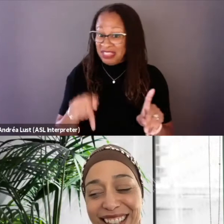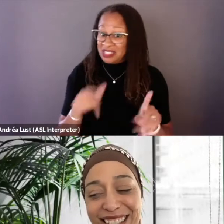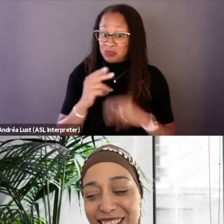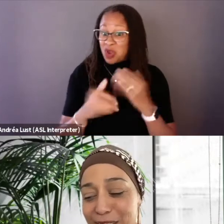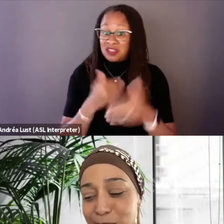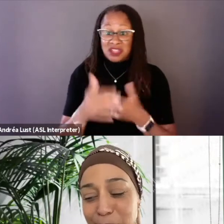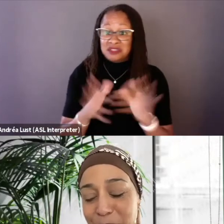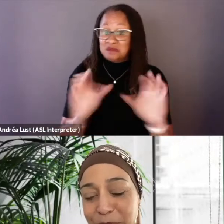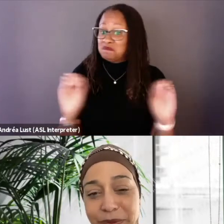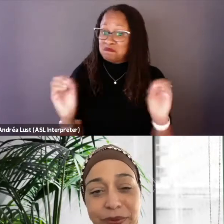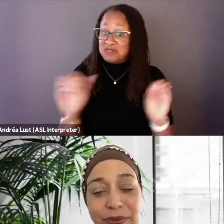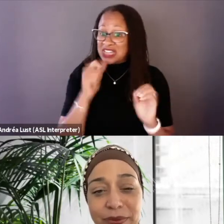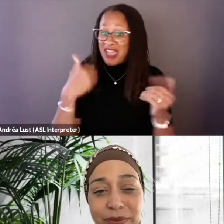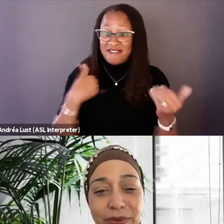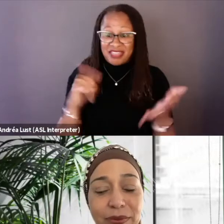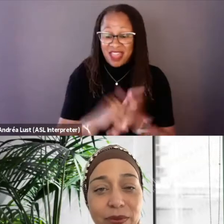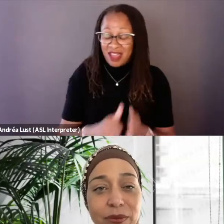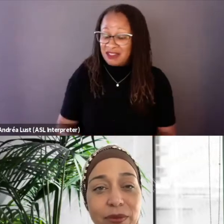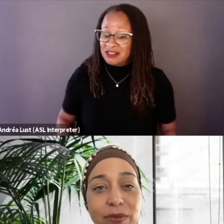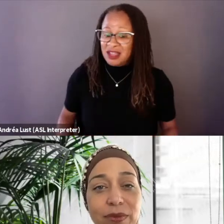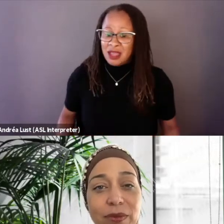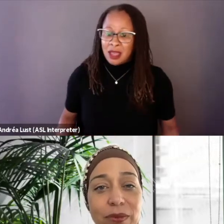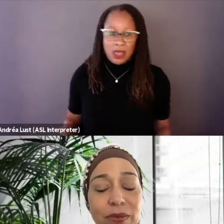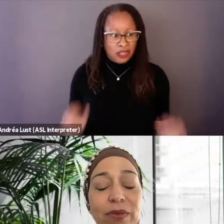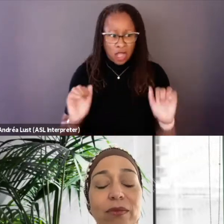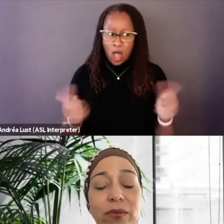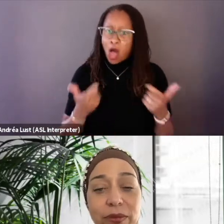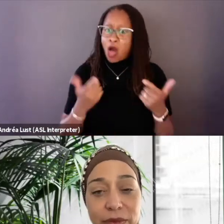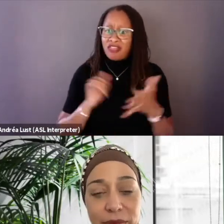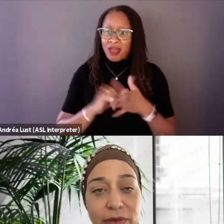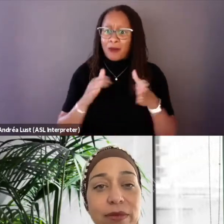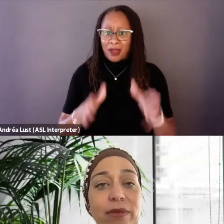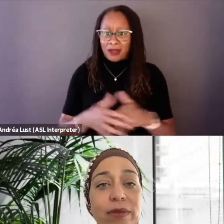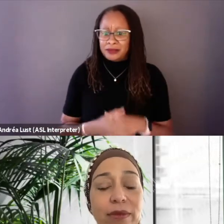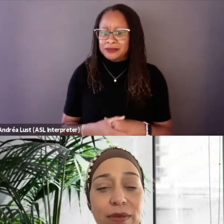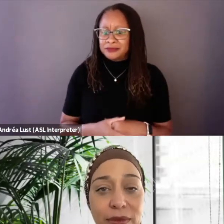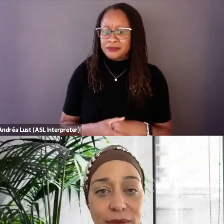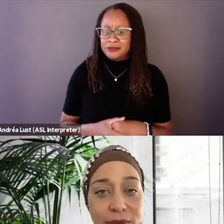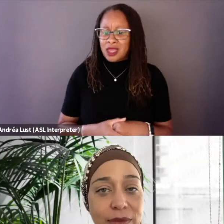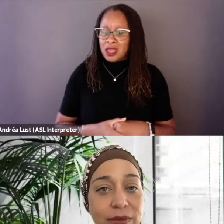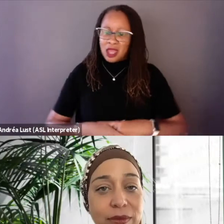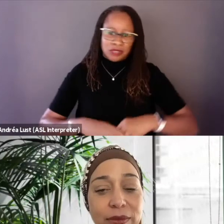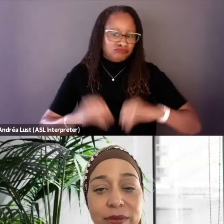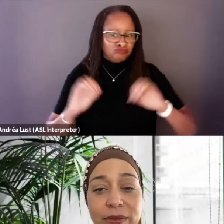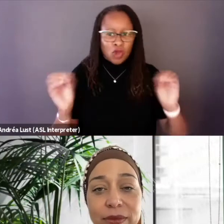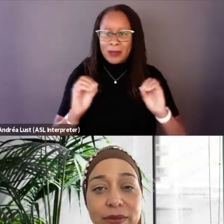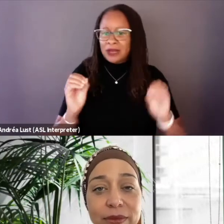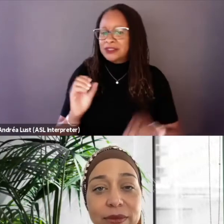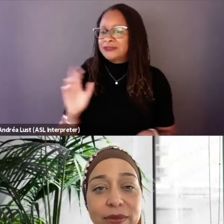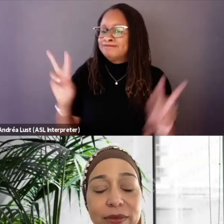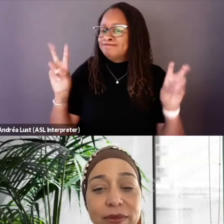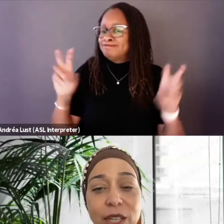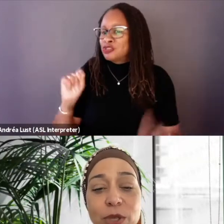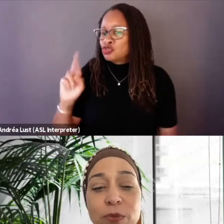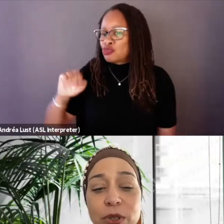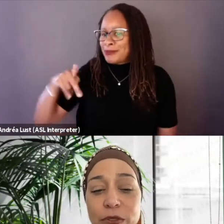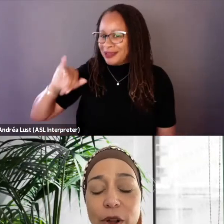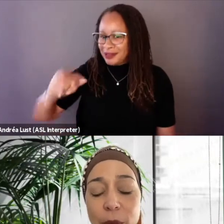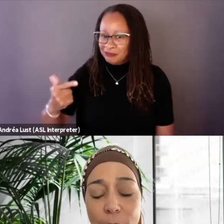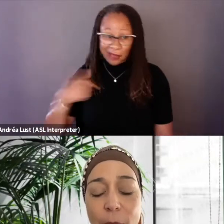I mean, and all of them were like that. They were all... Nobody was tripping. It was just, Hey man, is that okay?